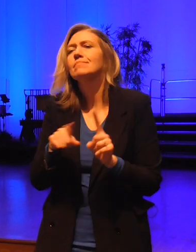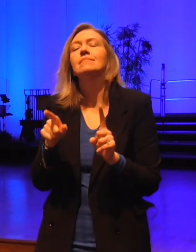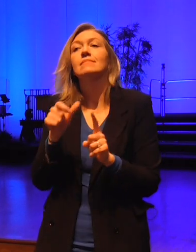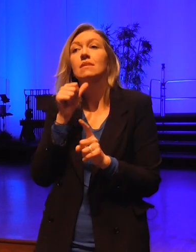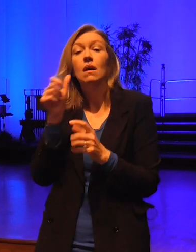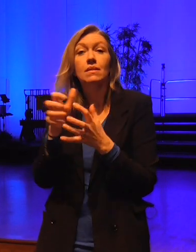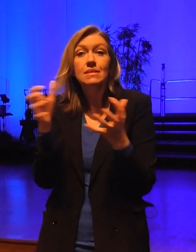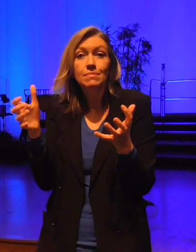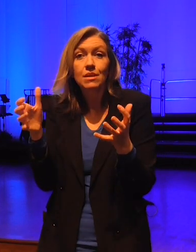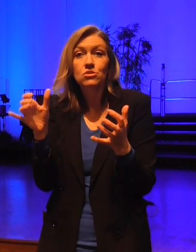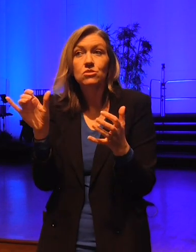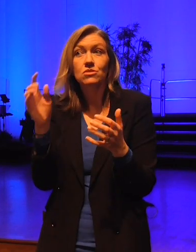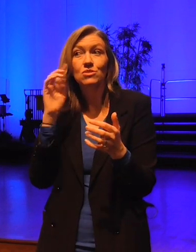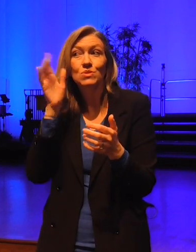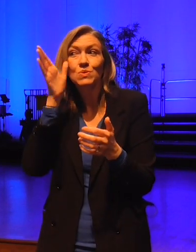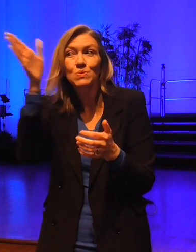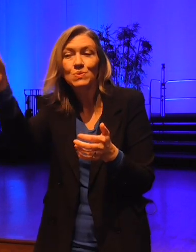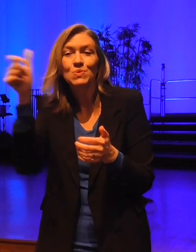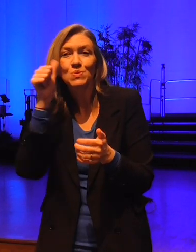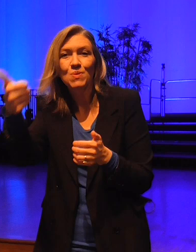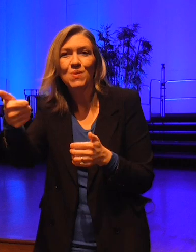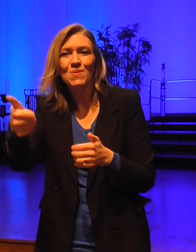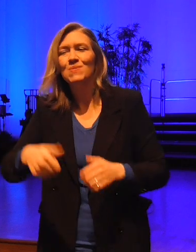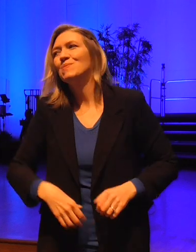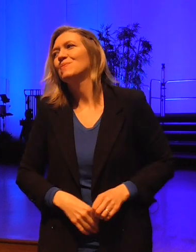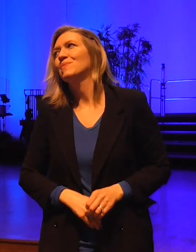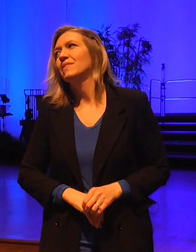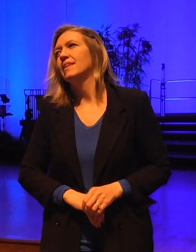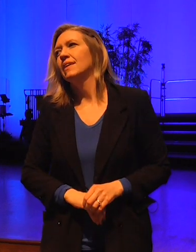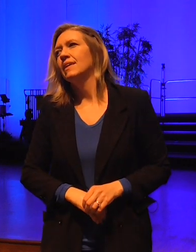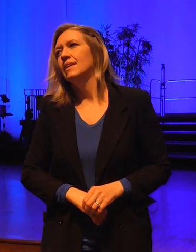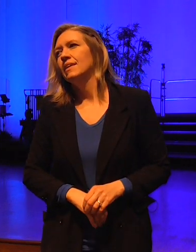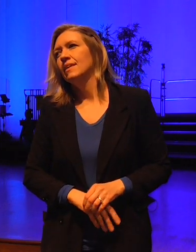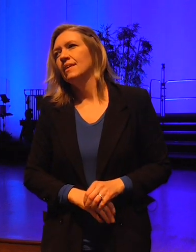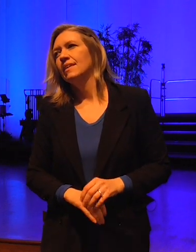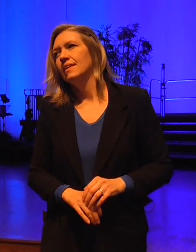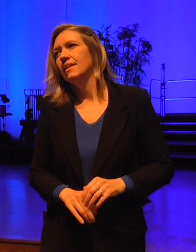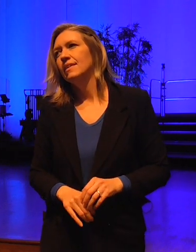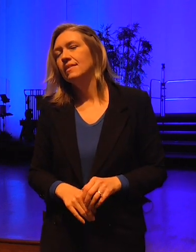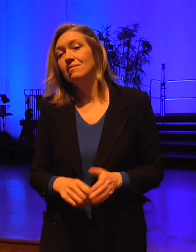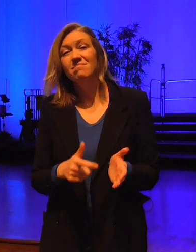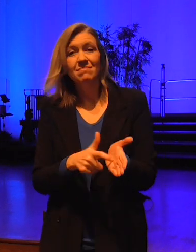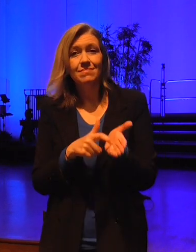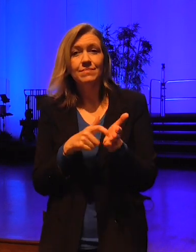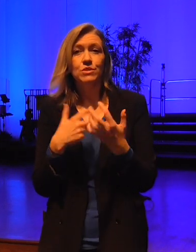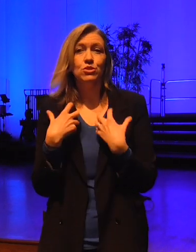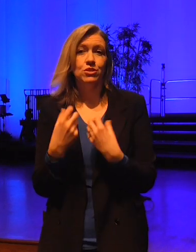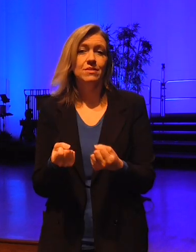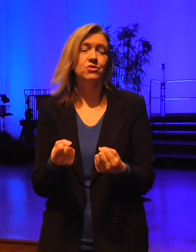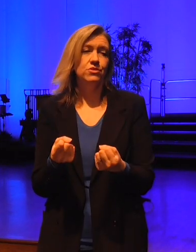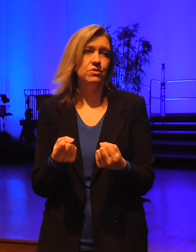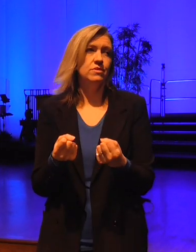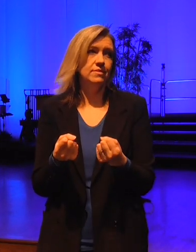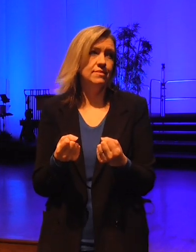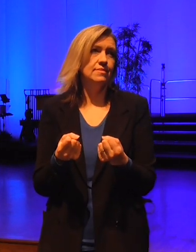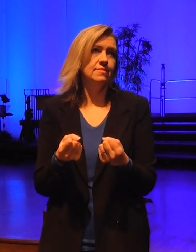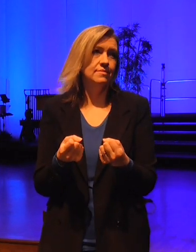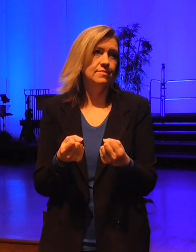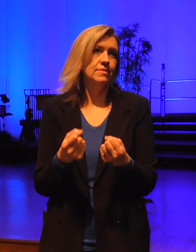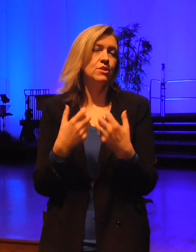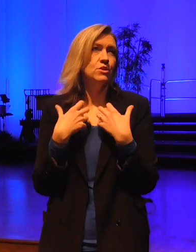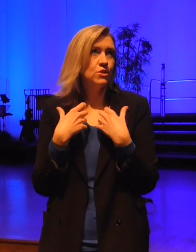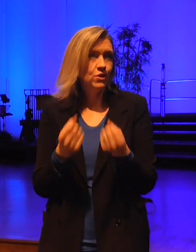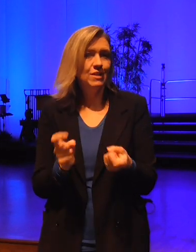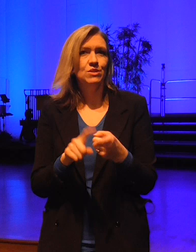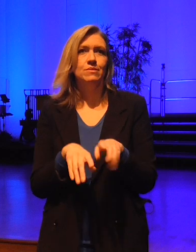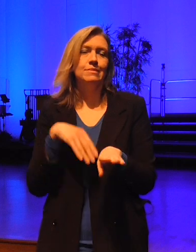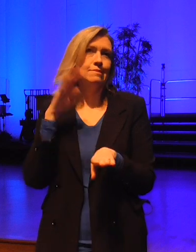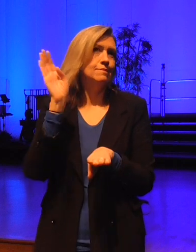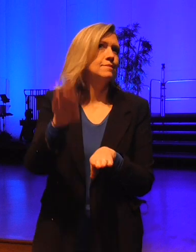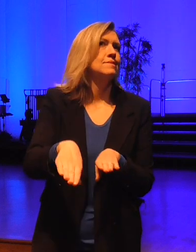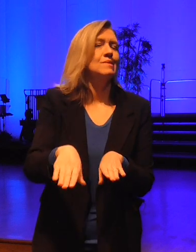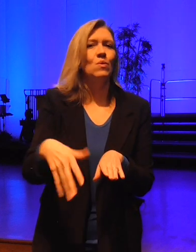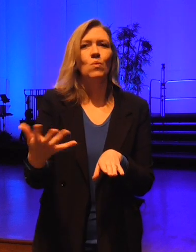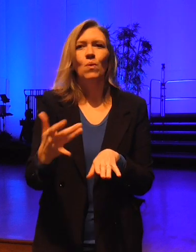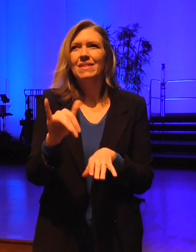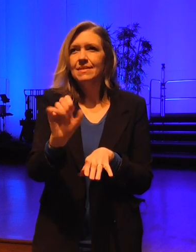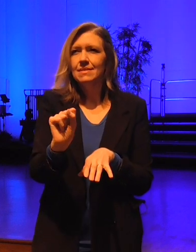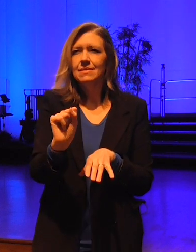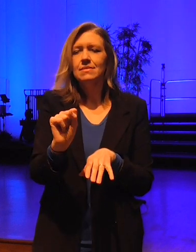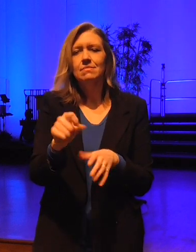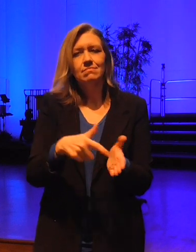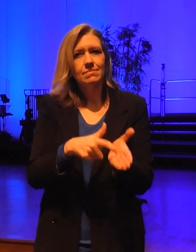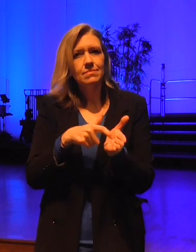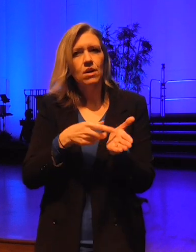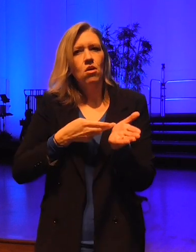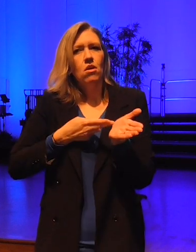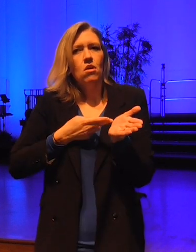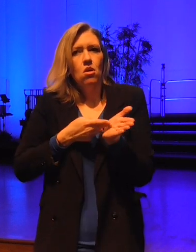tomorrow it takes courage To Boldly step into what is and it takes honest self assessment so